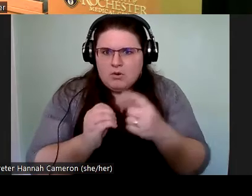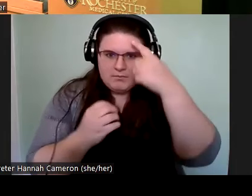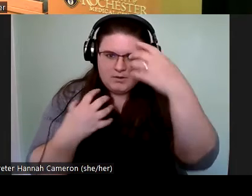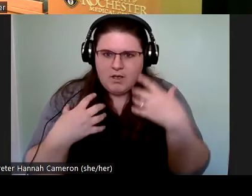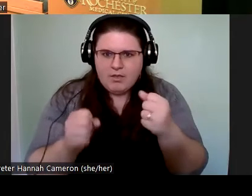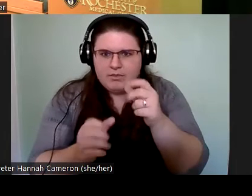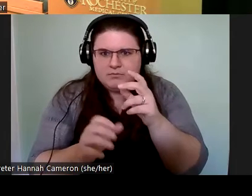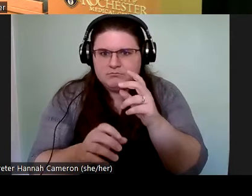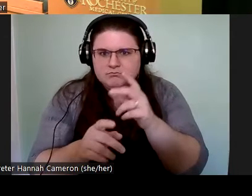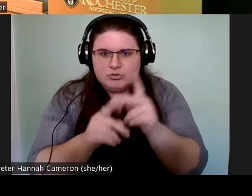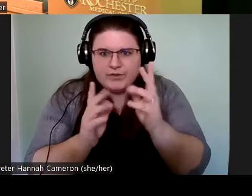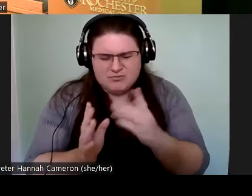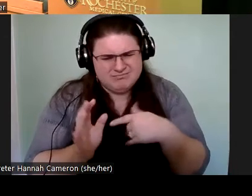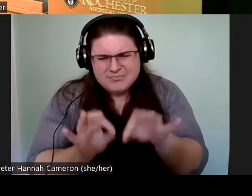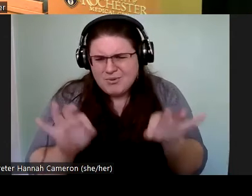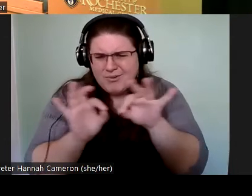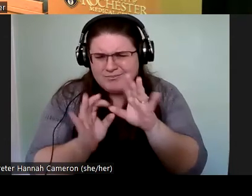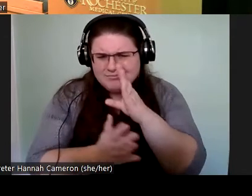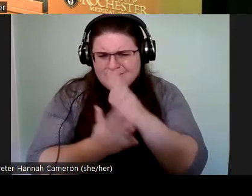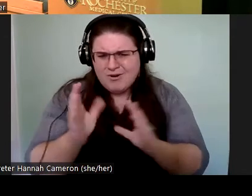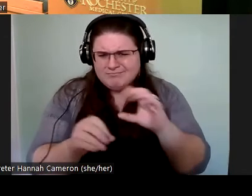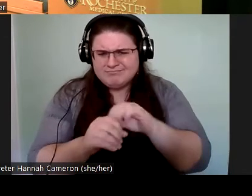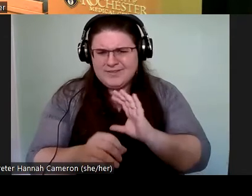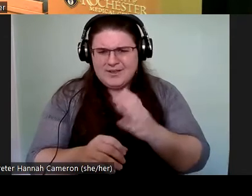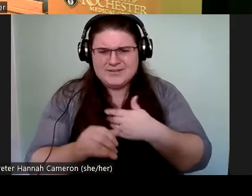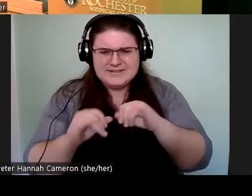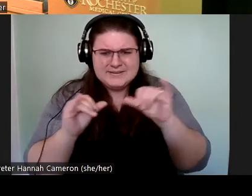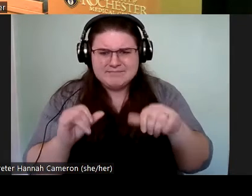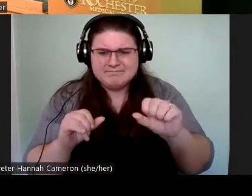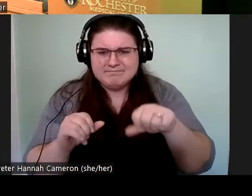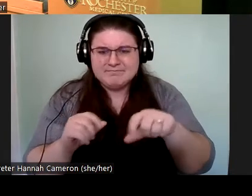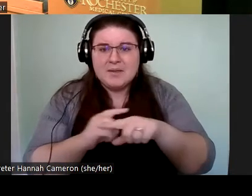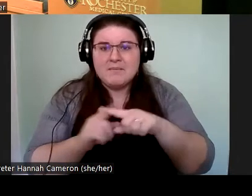they're a very important part of our system um but you can't just do mental health professionals